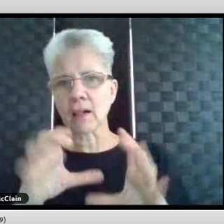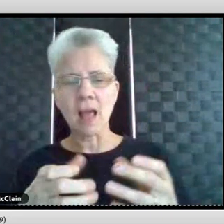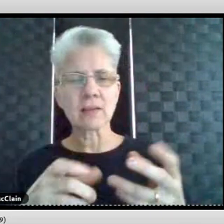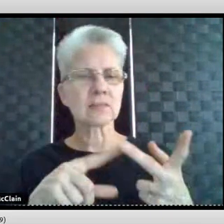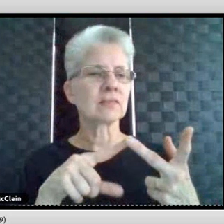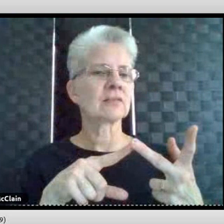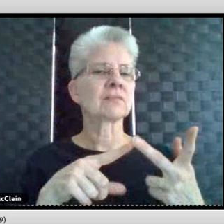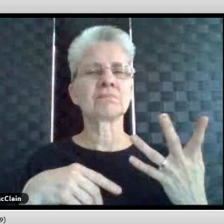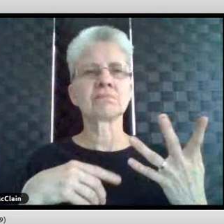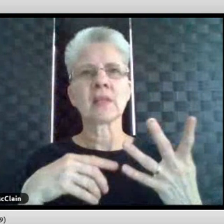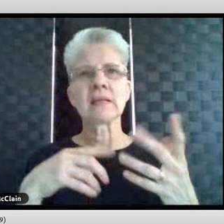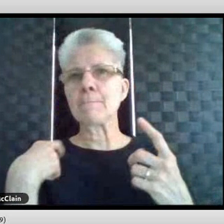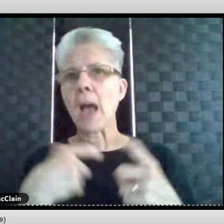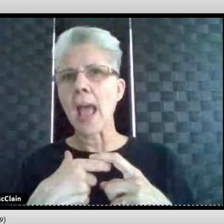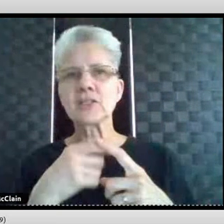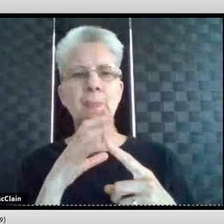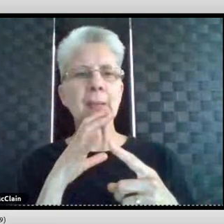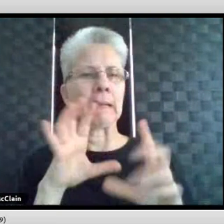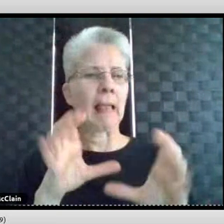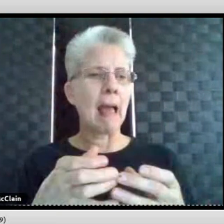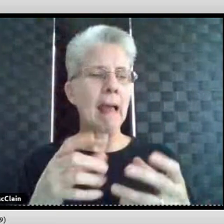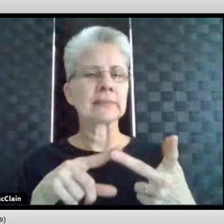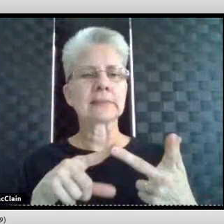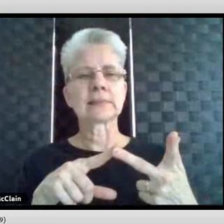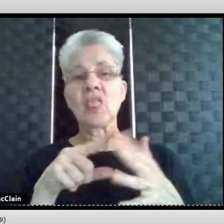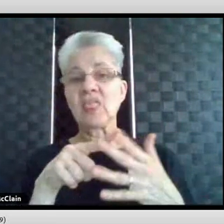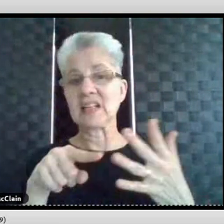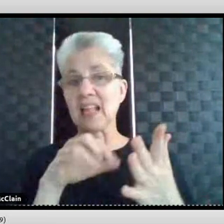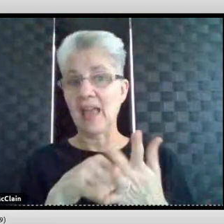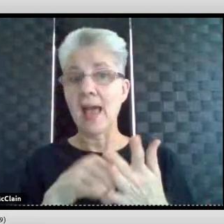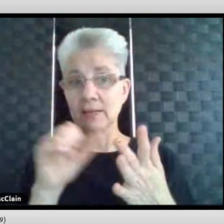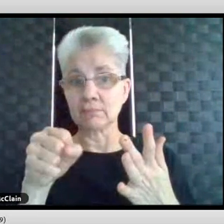and Spanish-speaking classes and things like that,